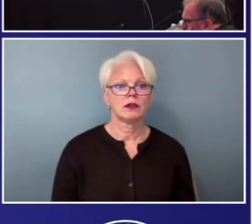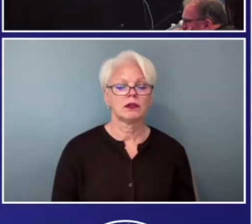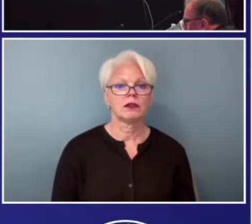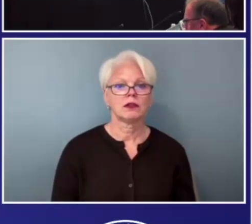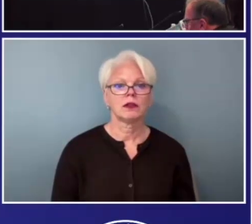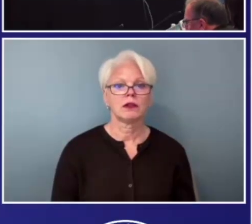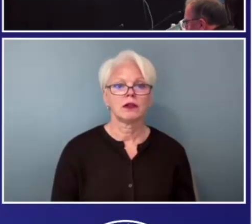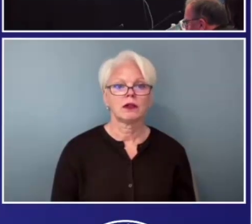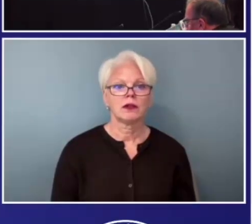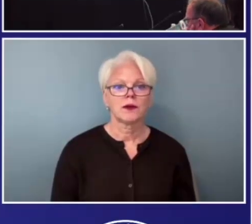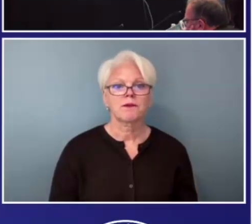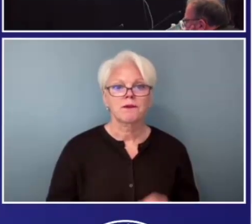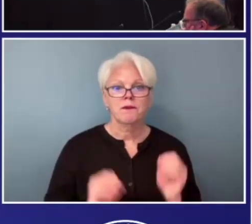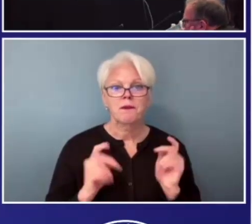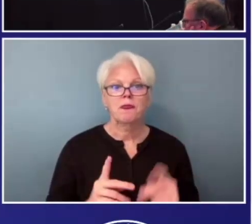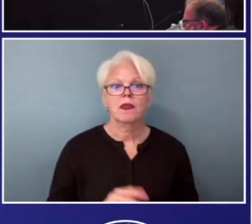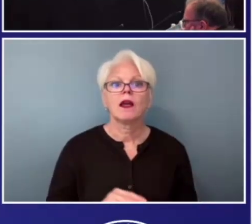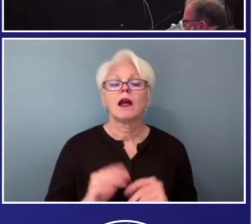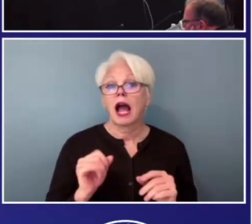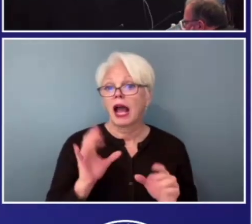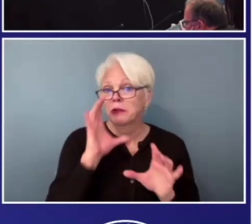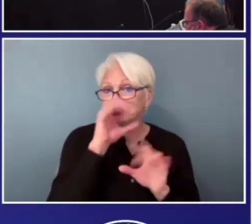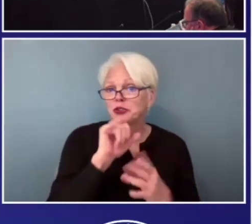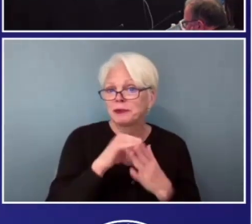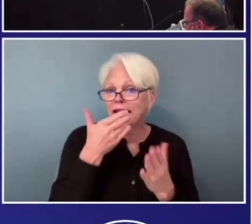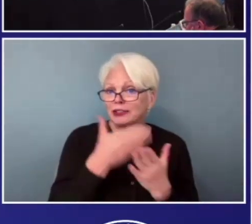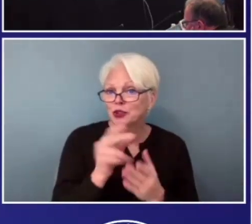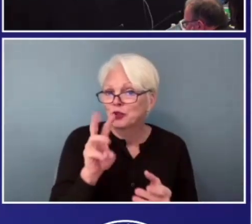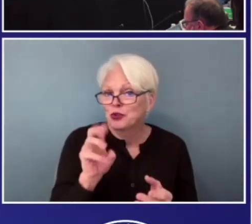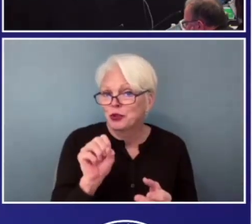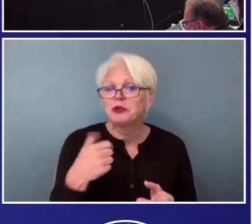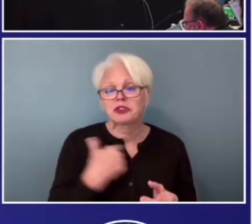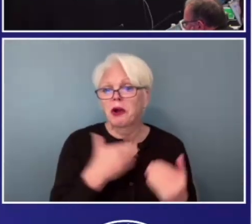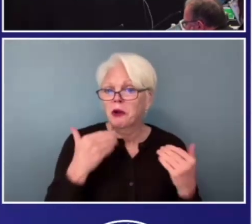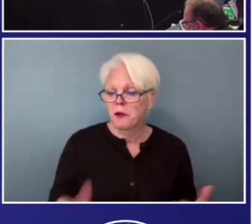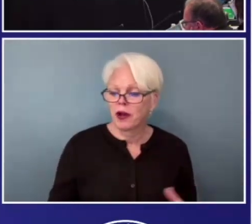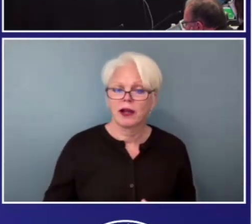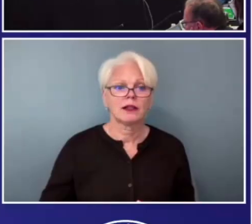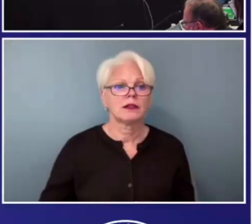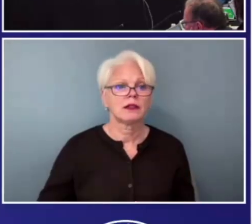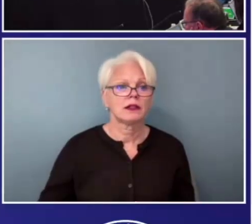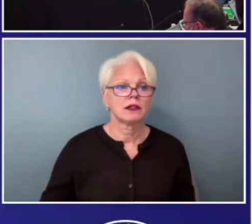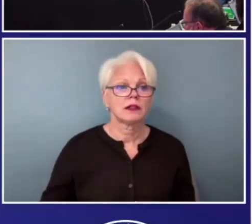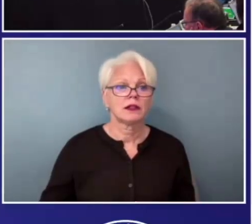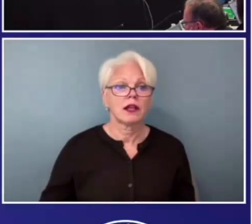Okay. I'm assuming that's good news. So we'll go on. I'm sorry. We have questions.